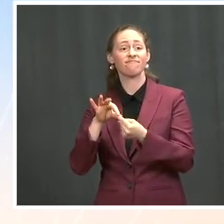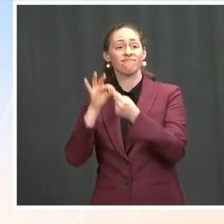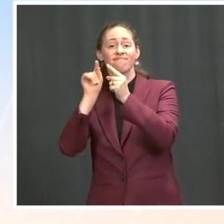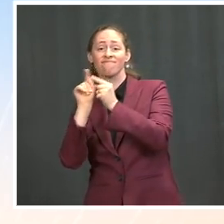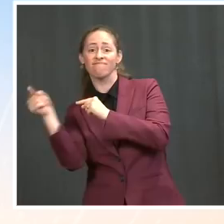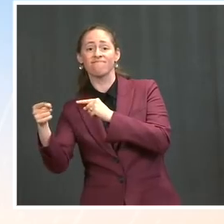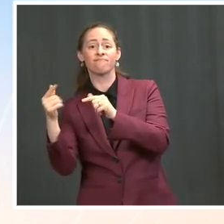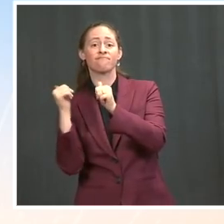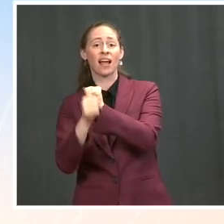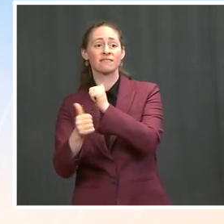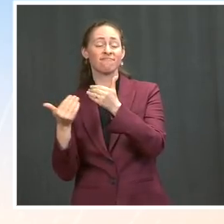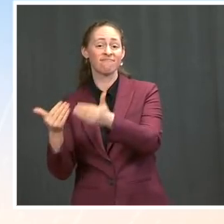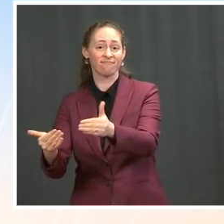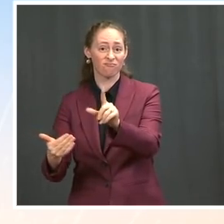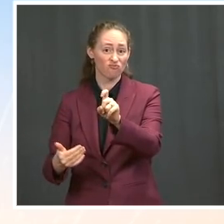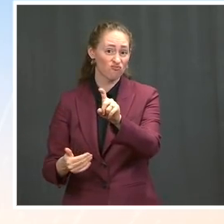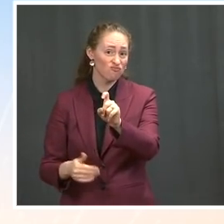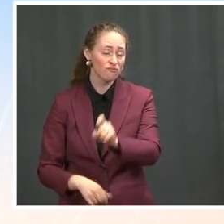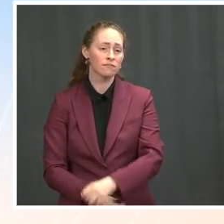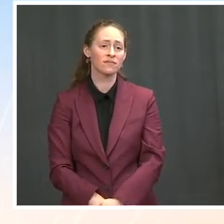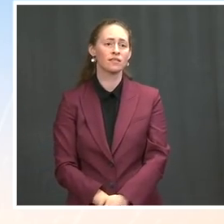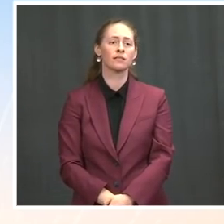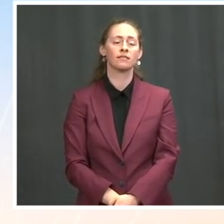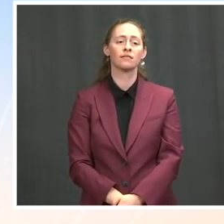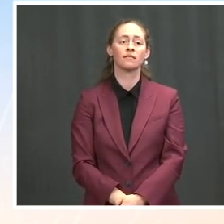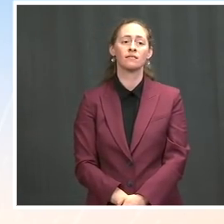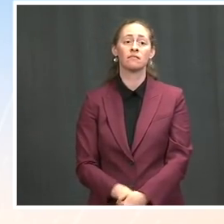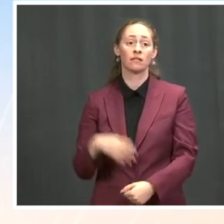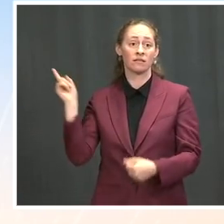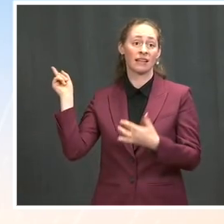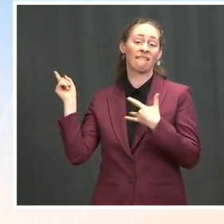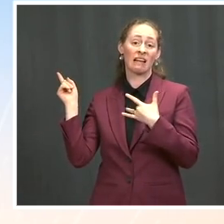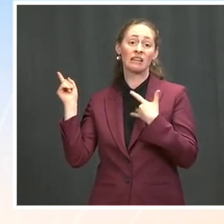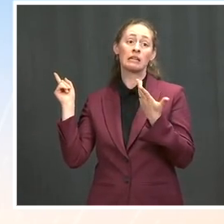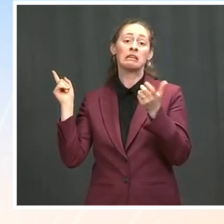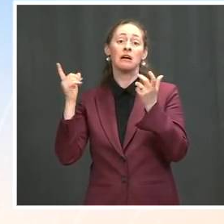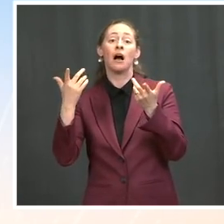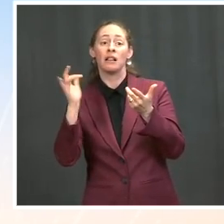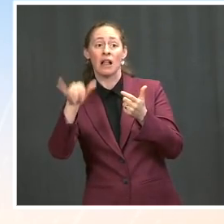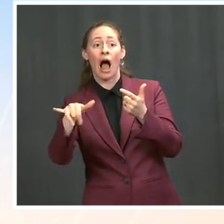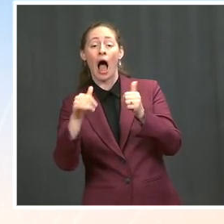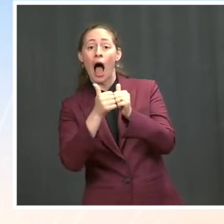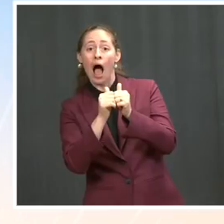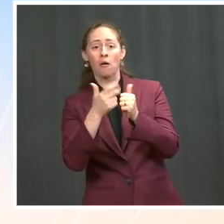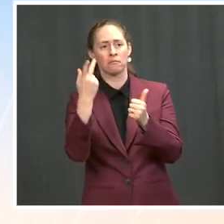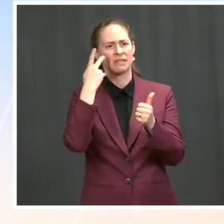as a process that is -- has multiple paths forward. And the reconciliation process -- which is already underway,